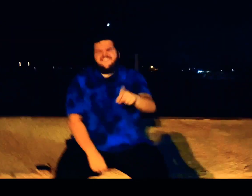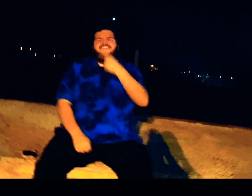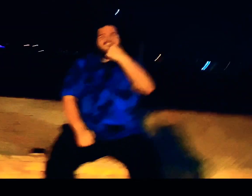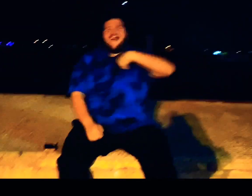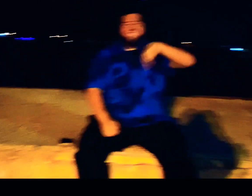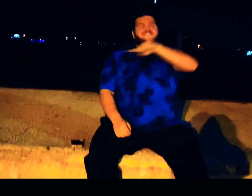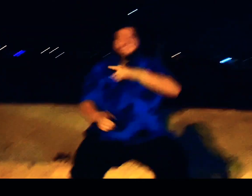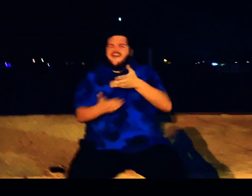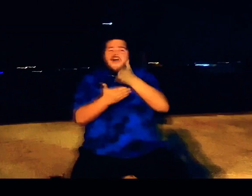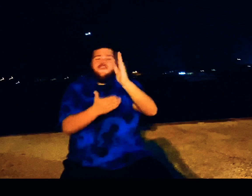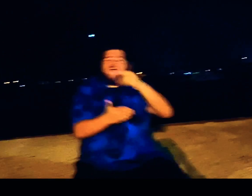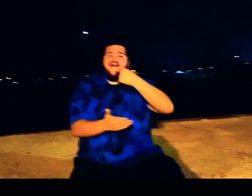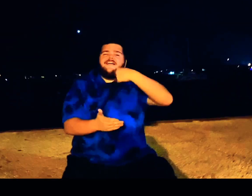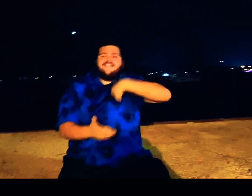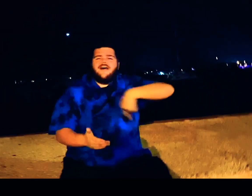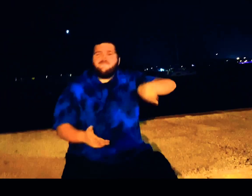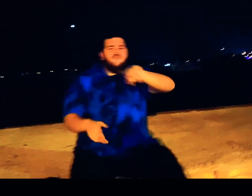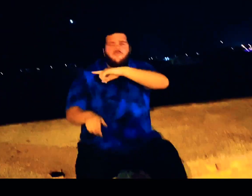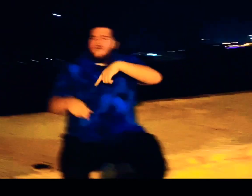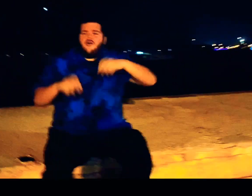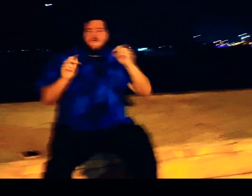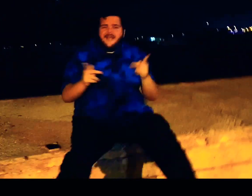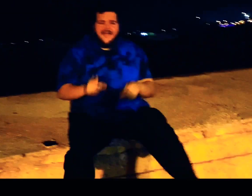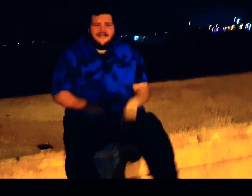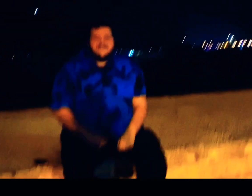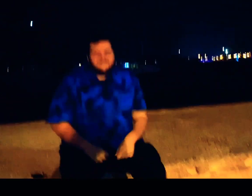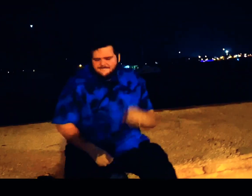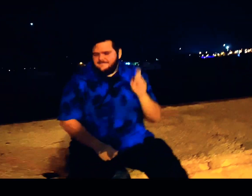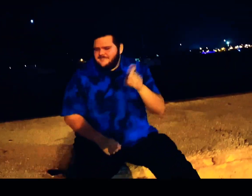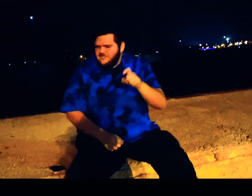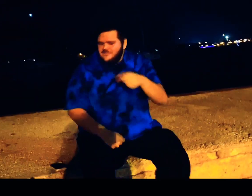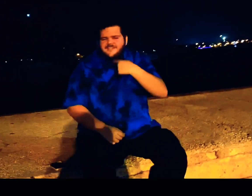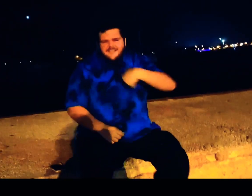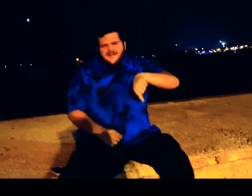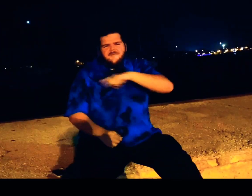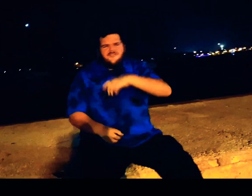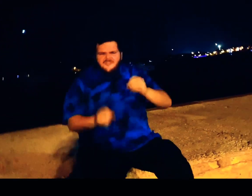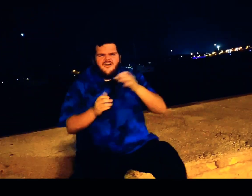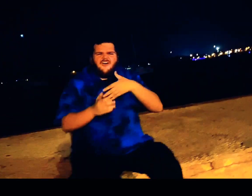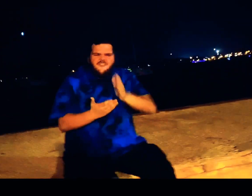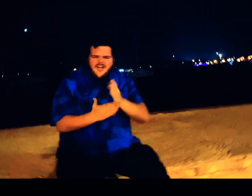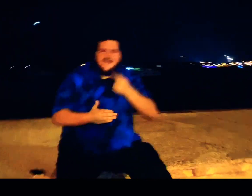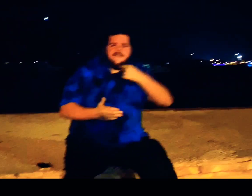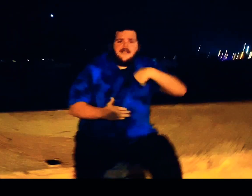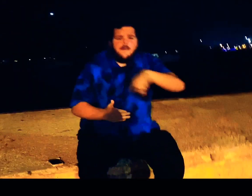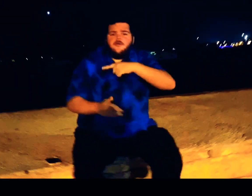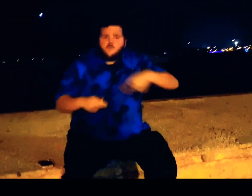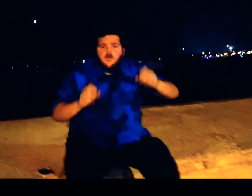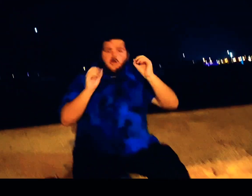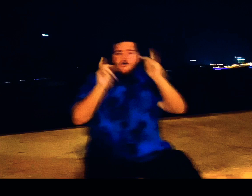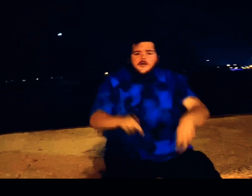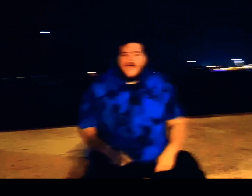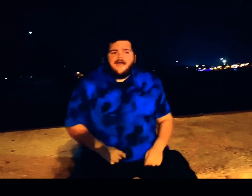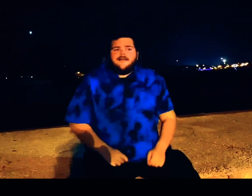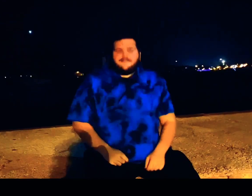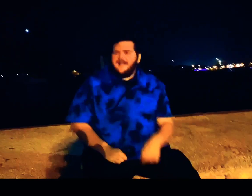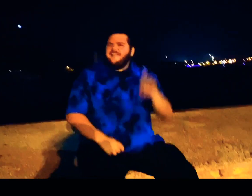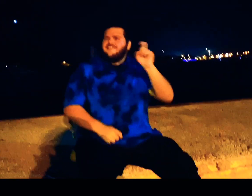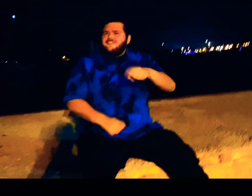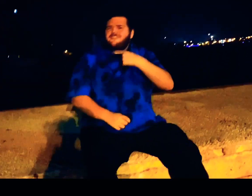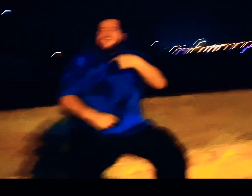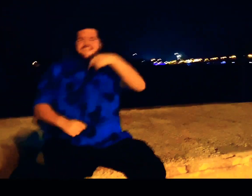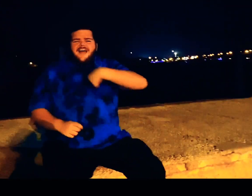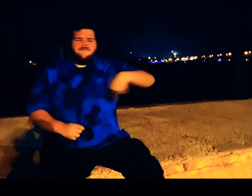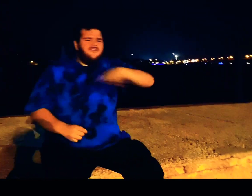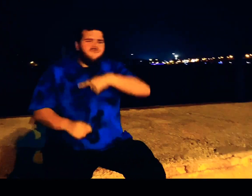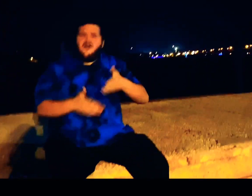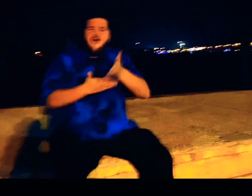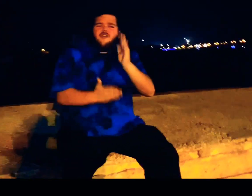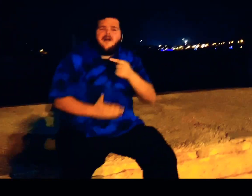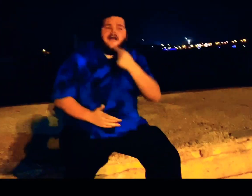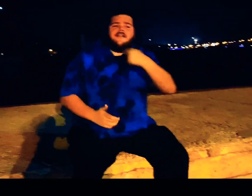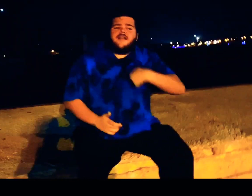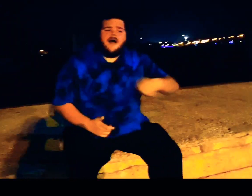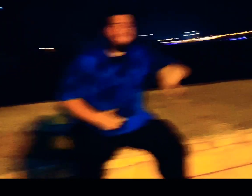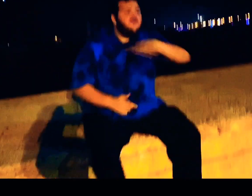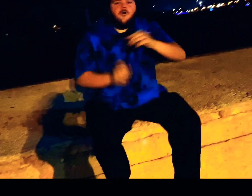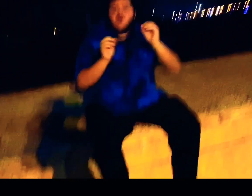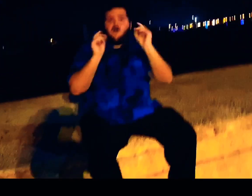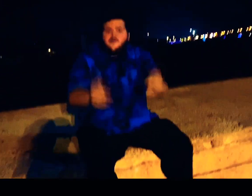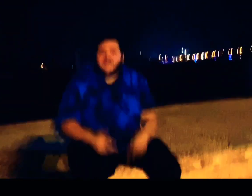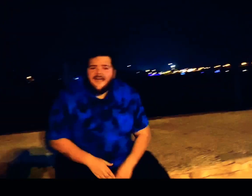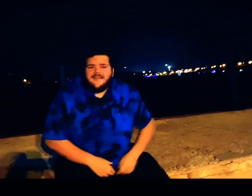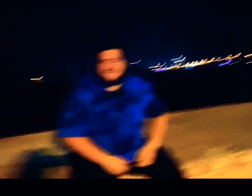need you to tell me we're alright, we're okay